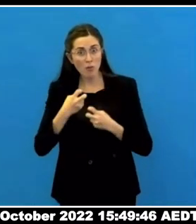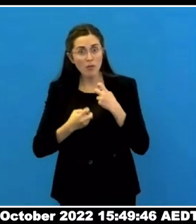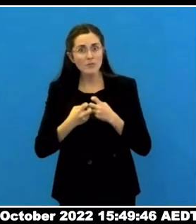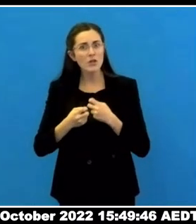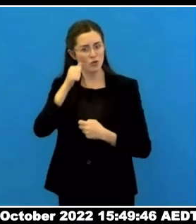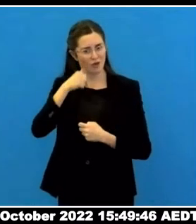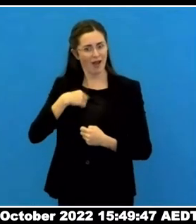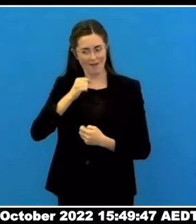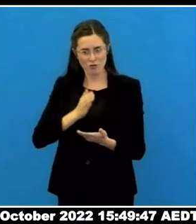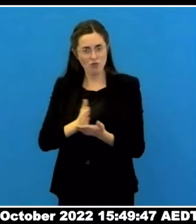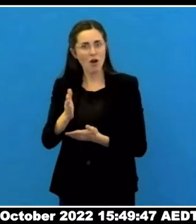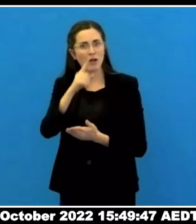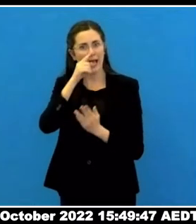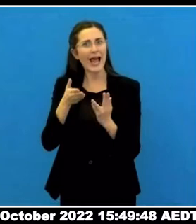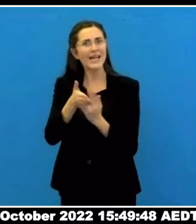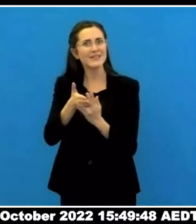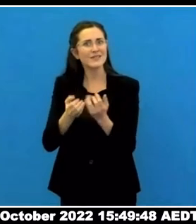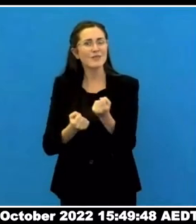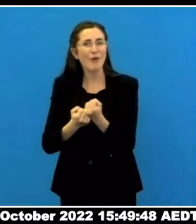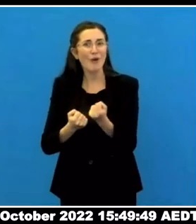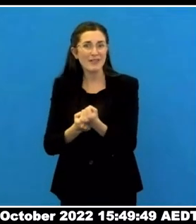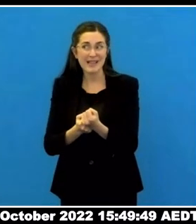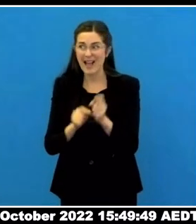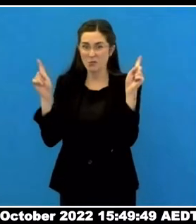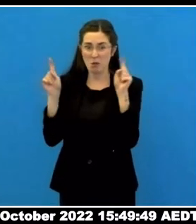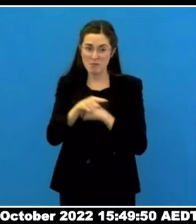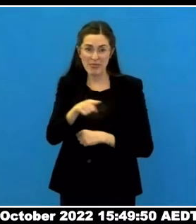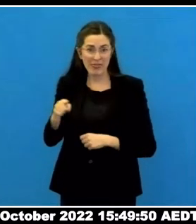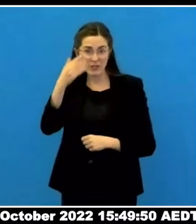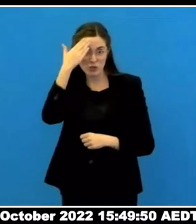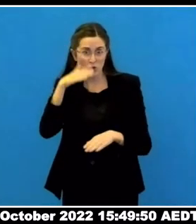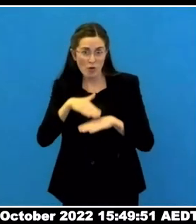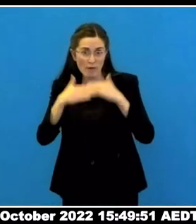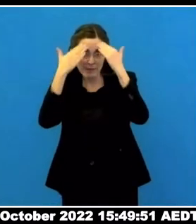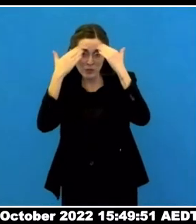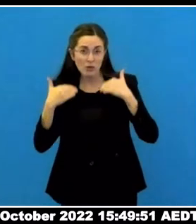So, it's I guess, it's through the organisations there,